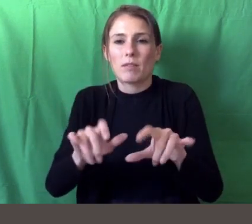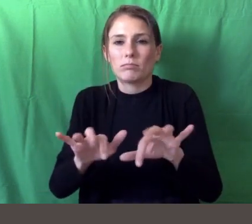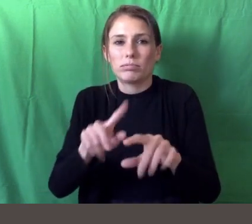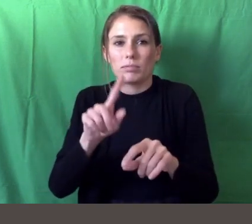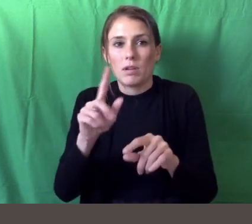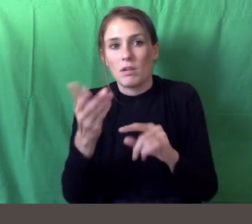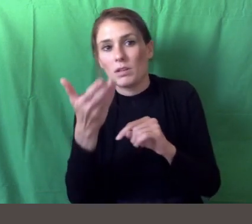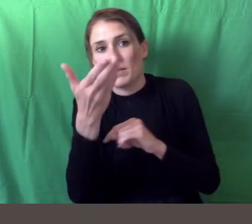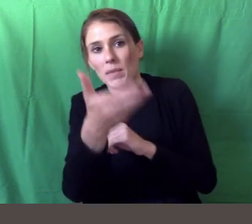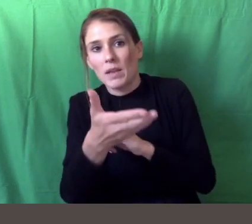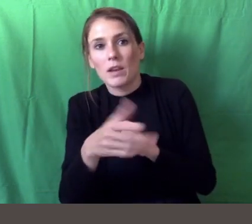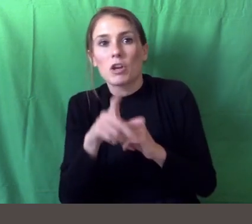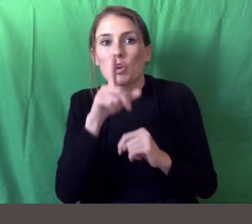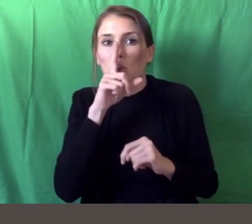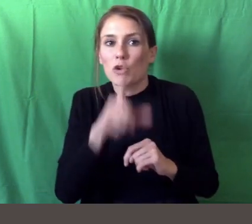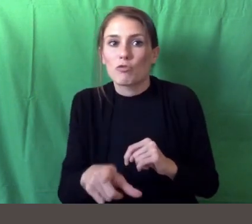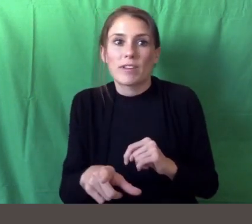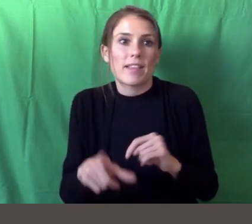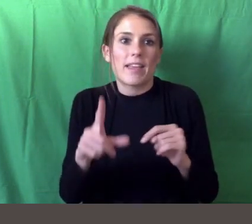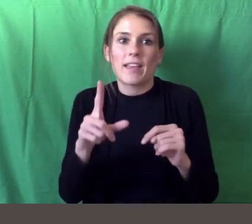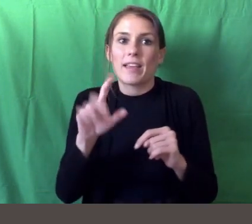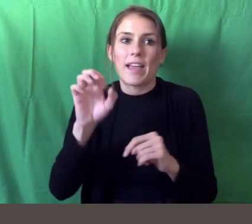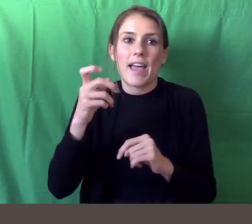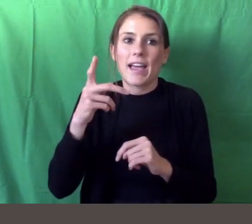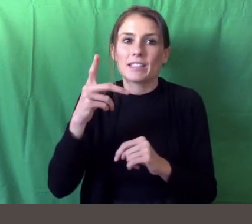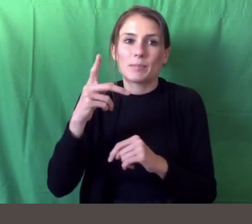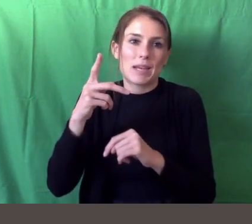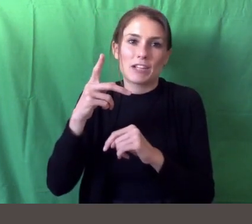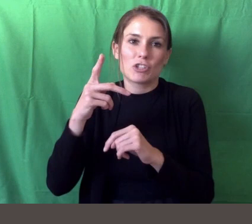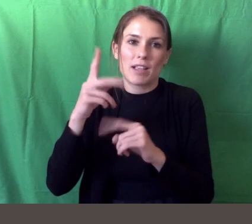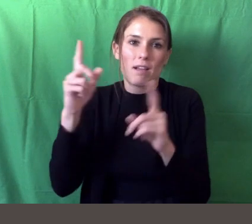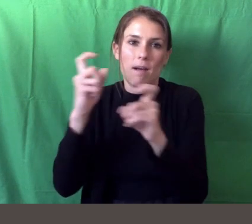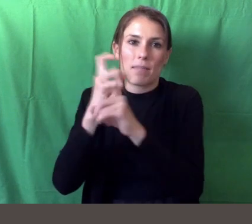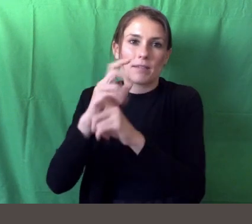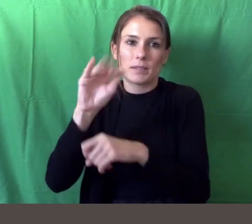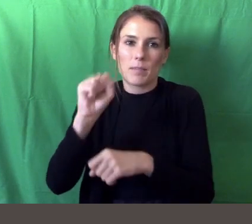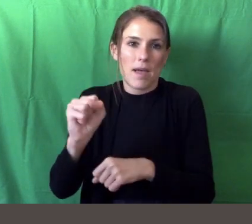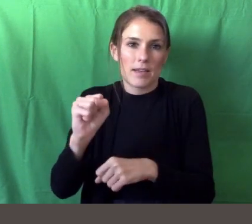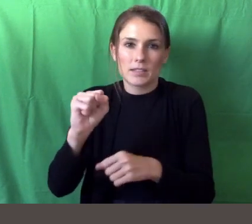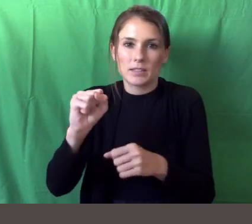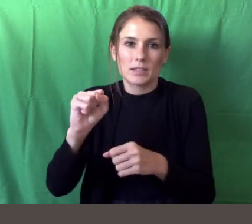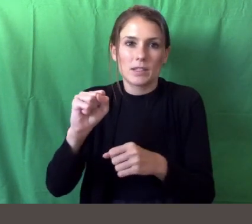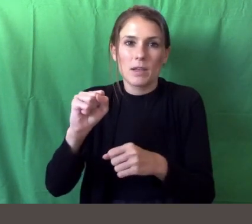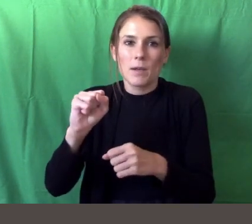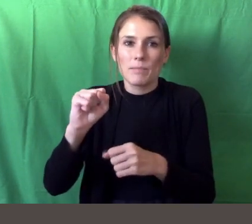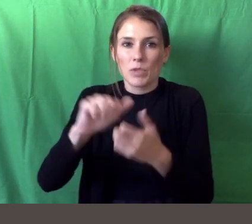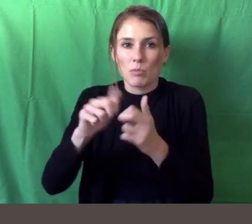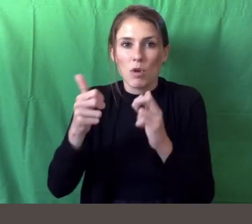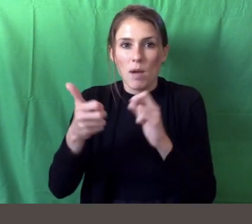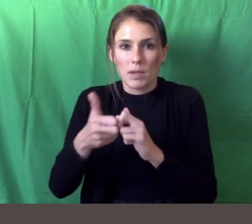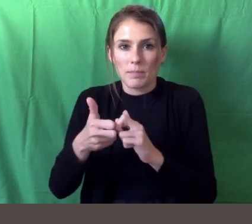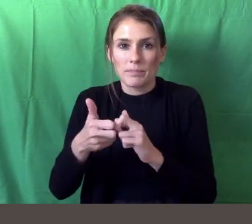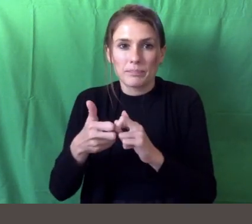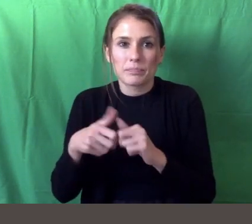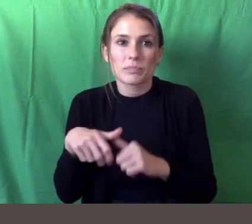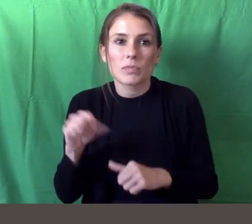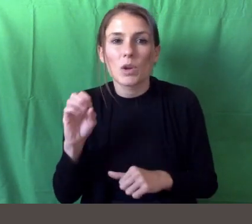complex bias problem, probability one times probability two, et cetera, for each category within a question.